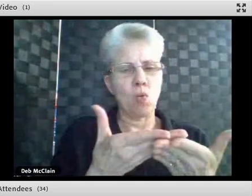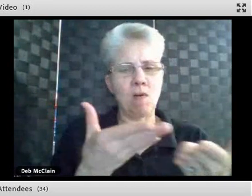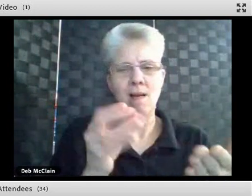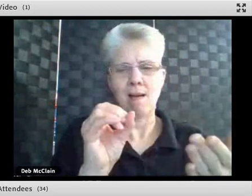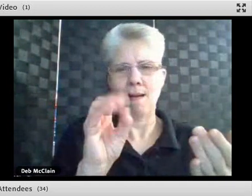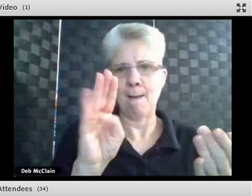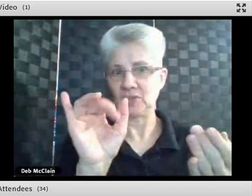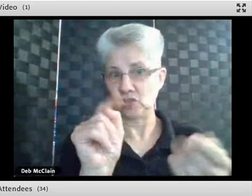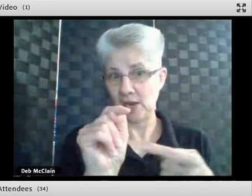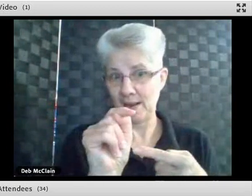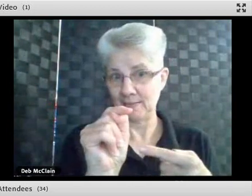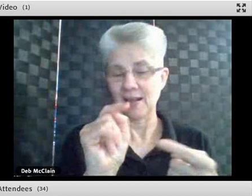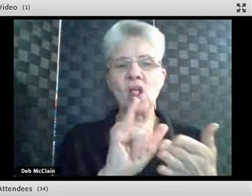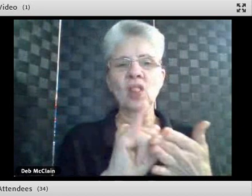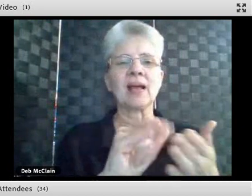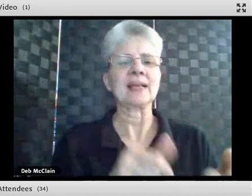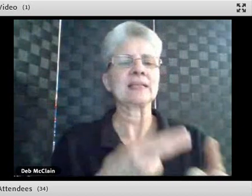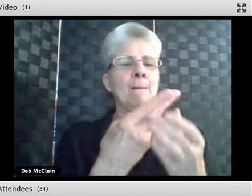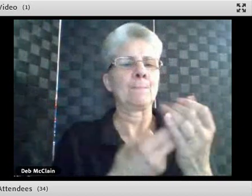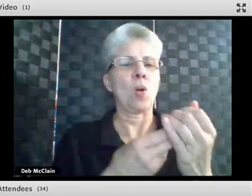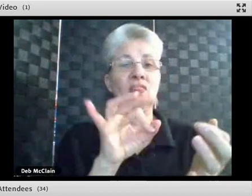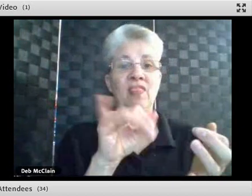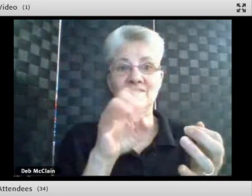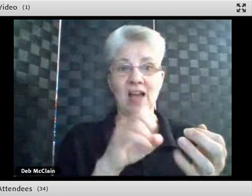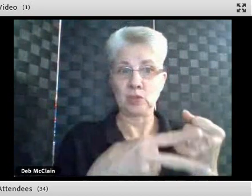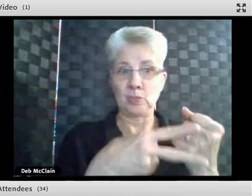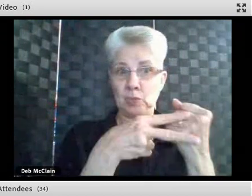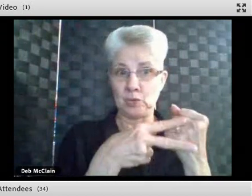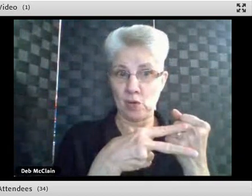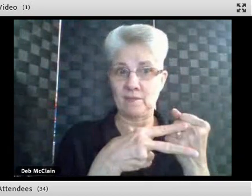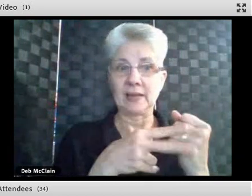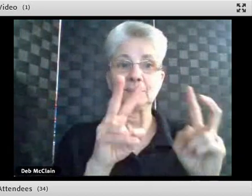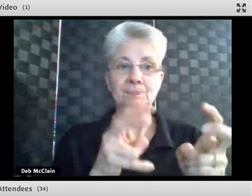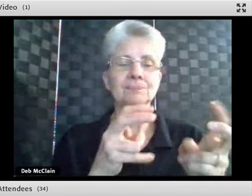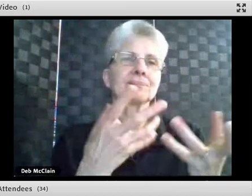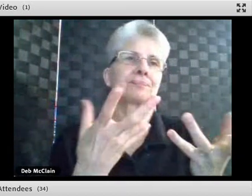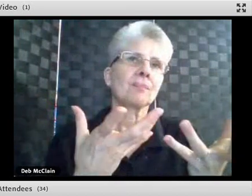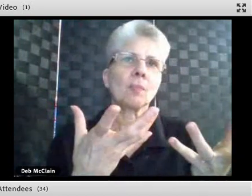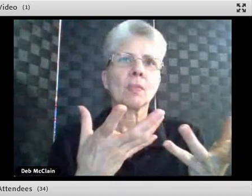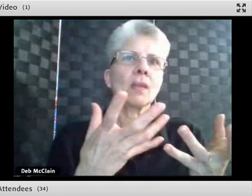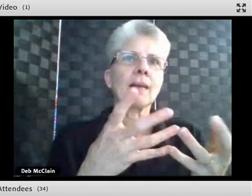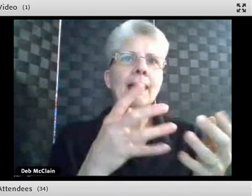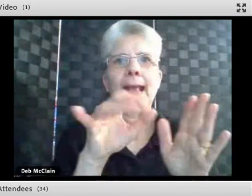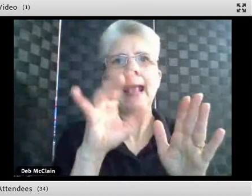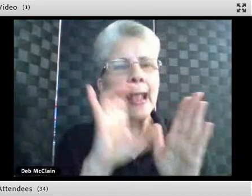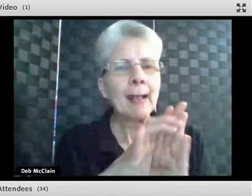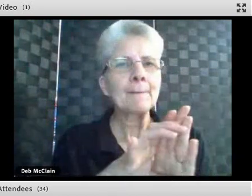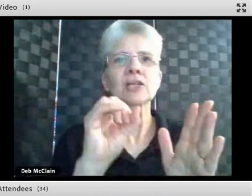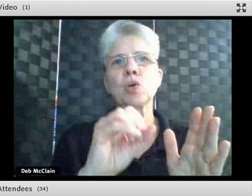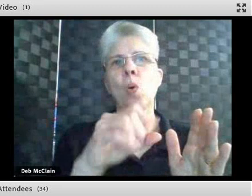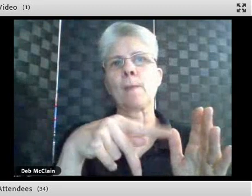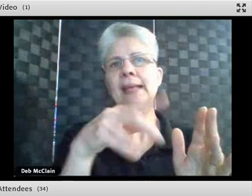A digital object is both the file that you're preserving, so, say a image file or a PDF,